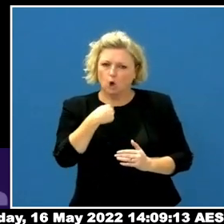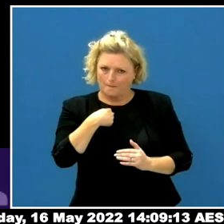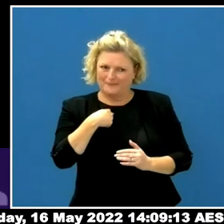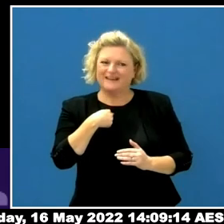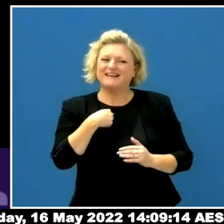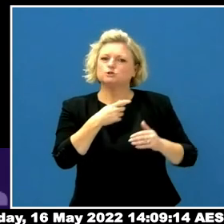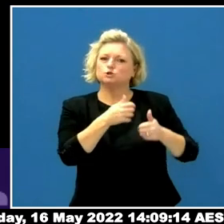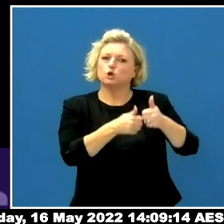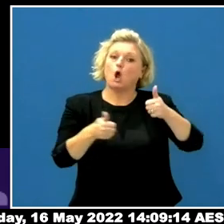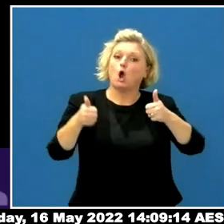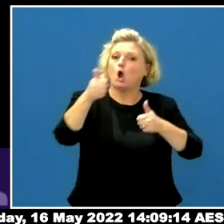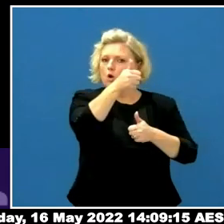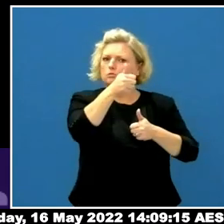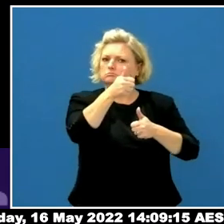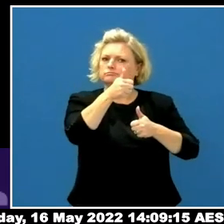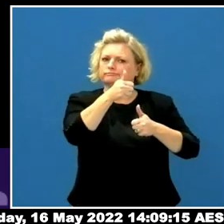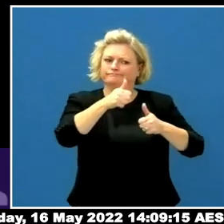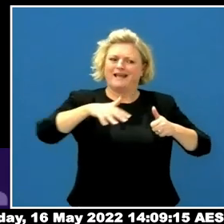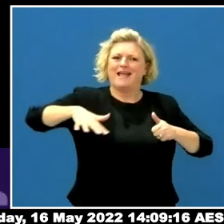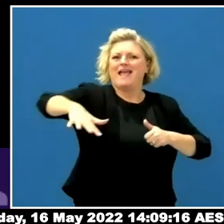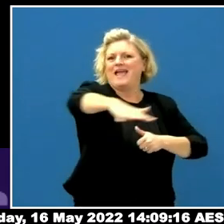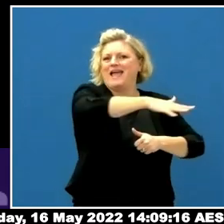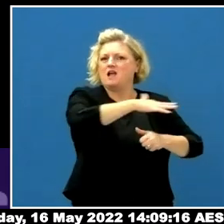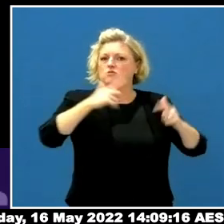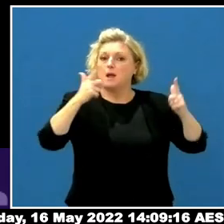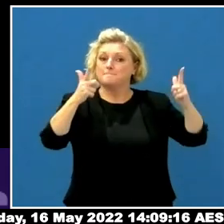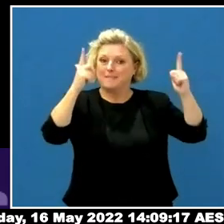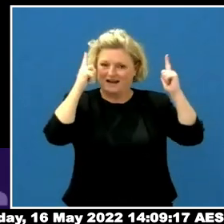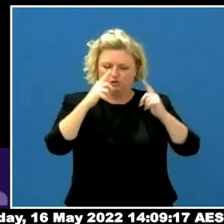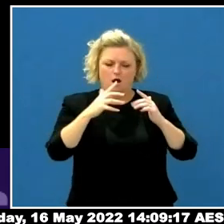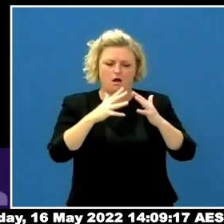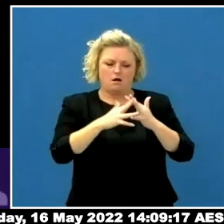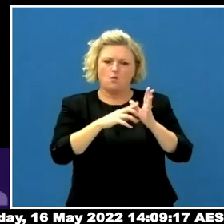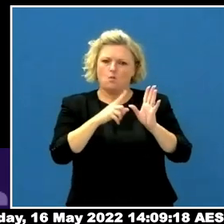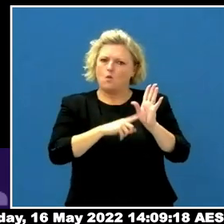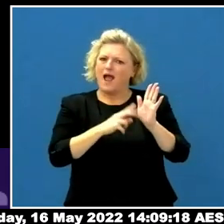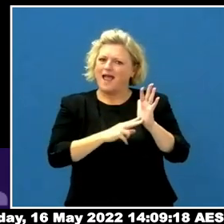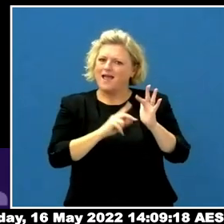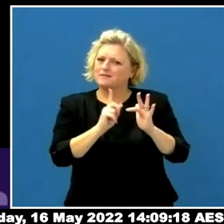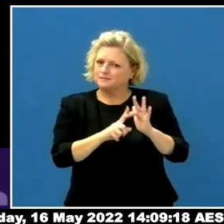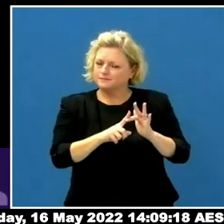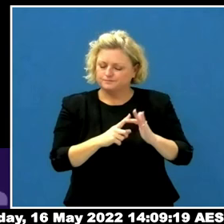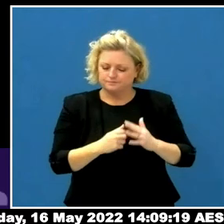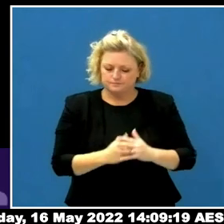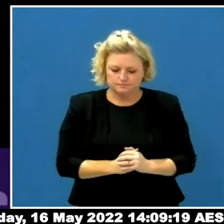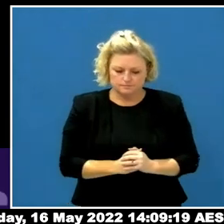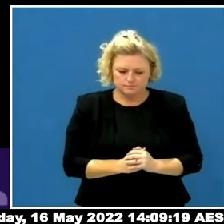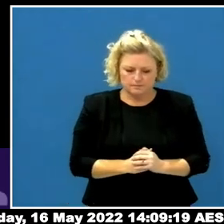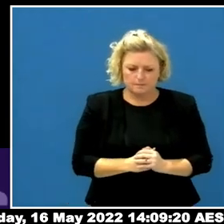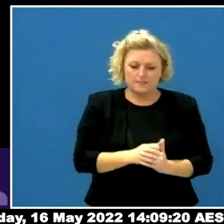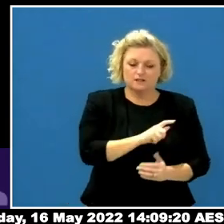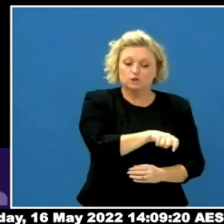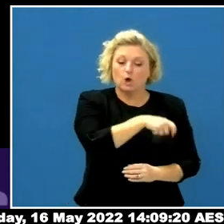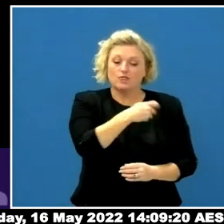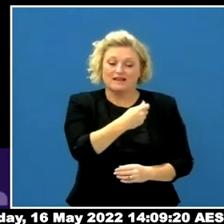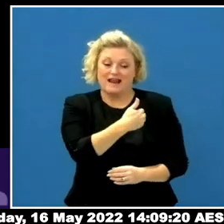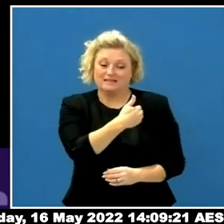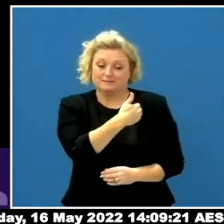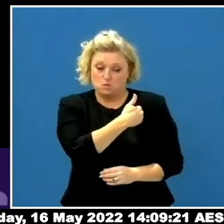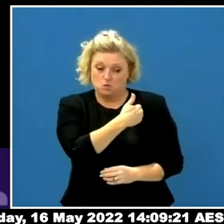Yes. And I rang him on the next morning and explained to him what had